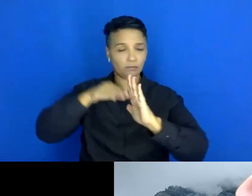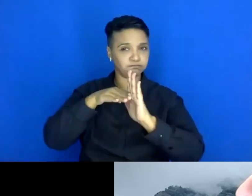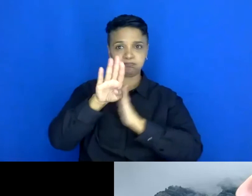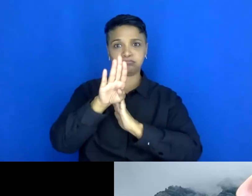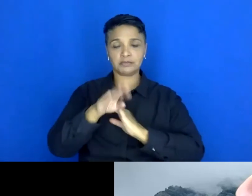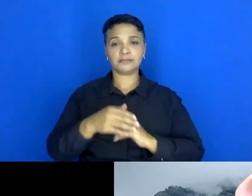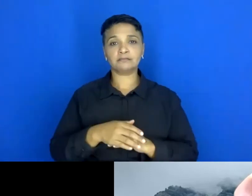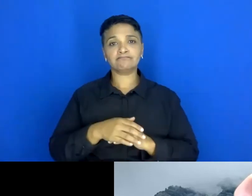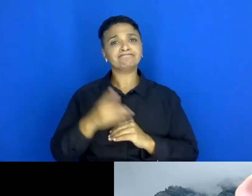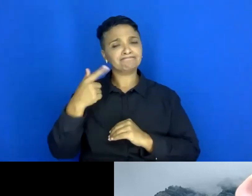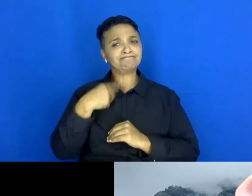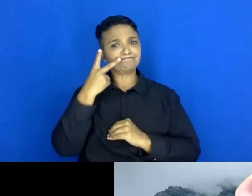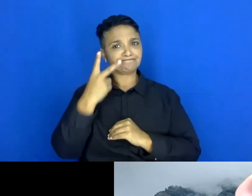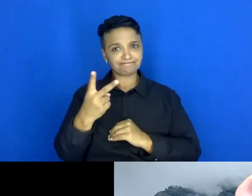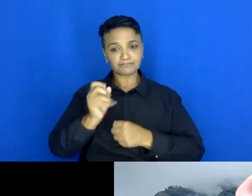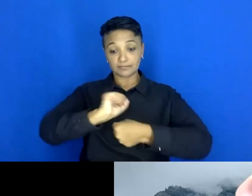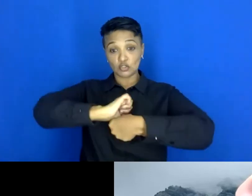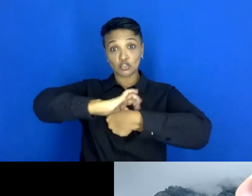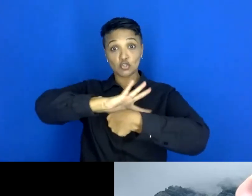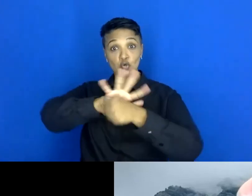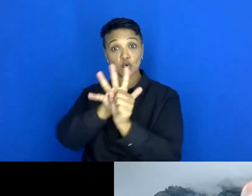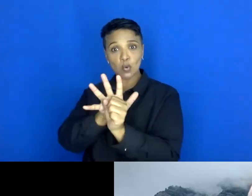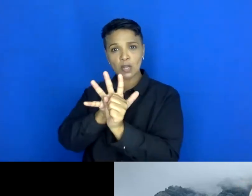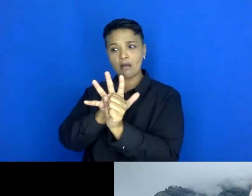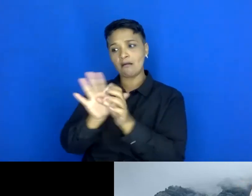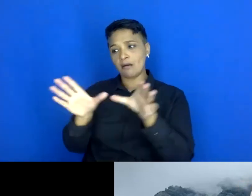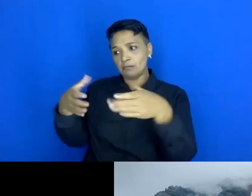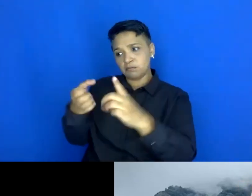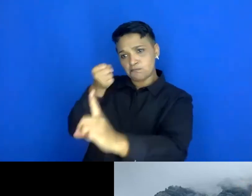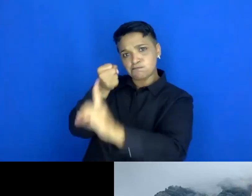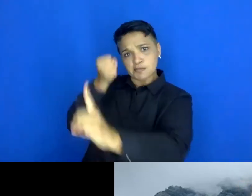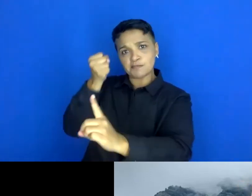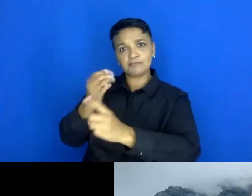had a disproportionate impact on persons with disabilities due to their gender and disability